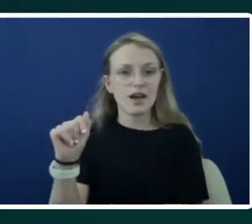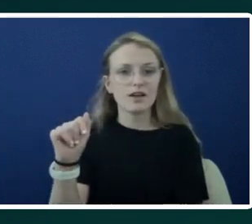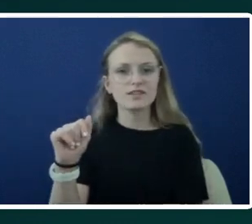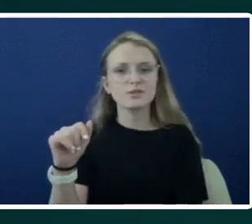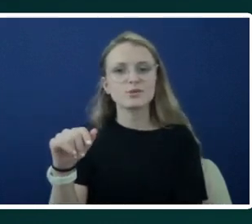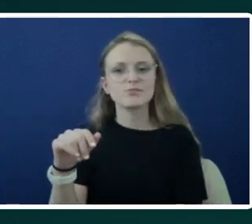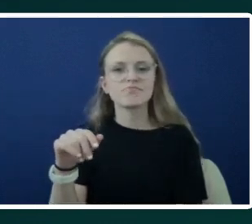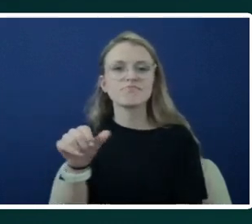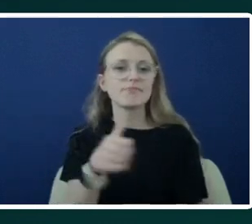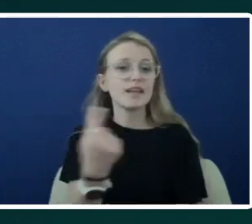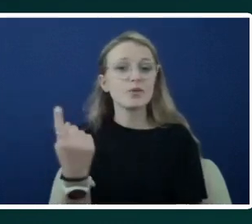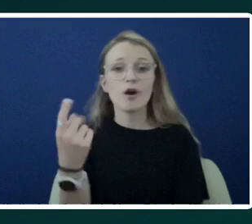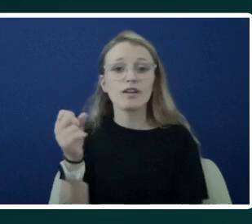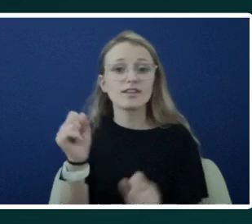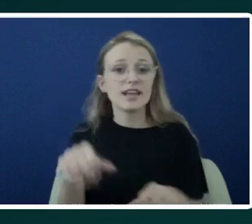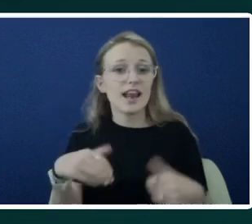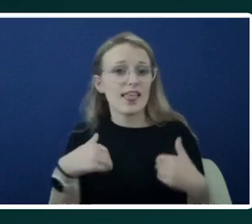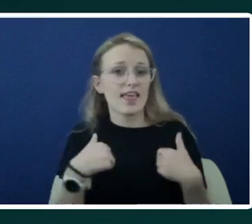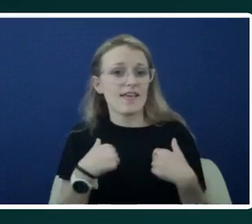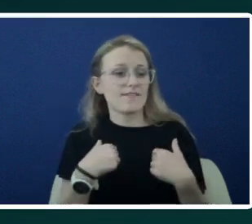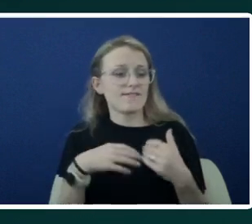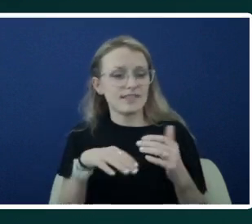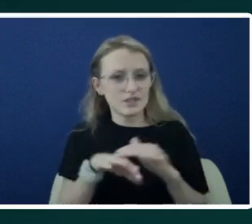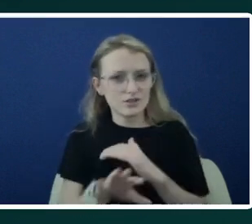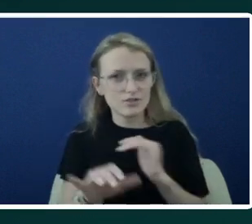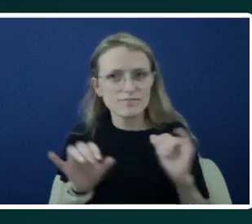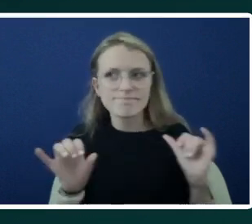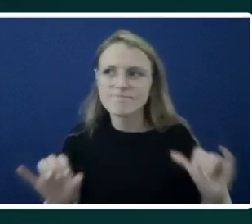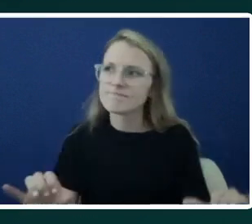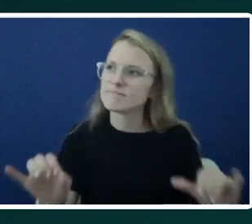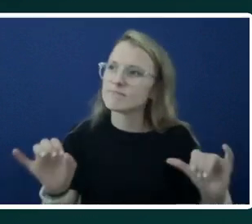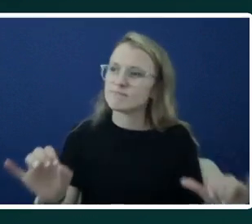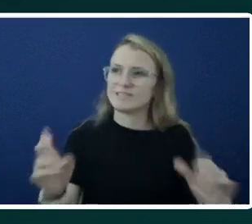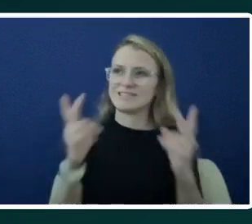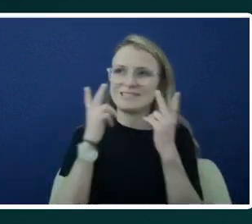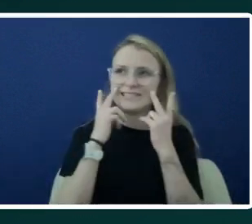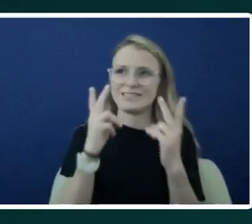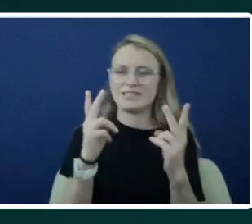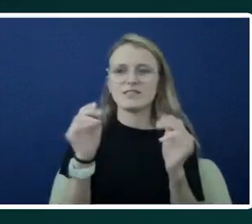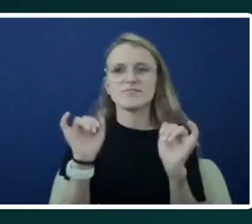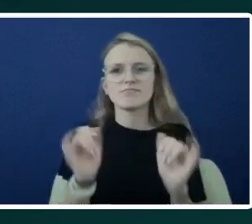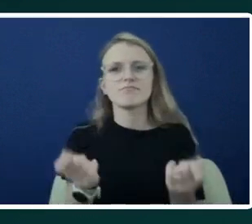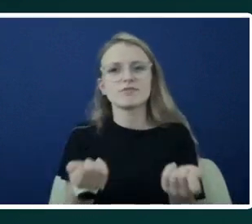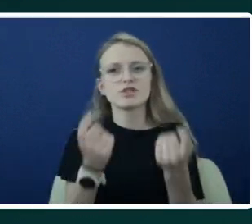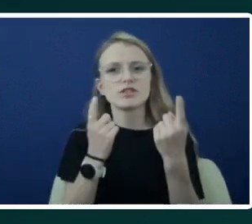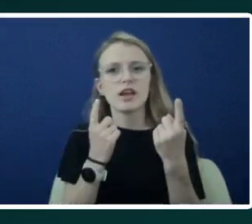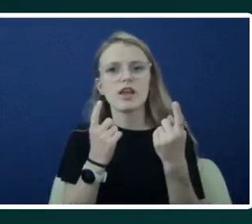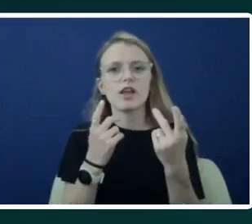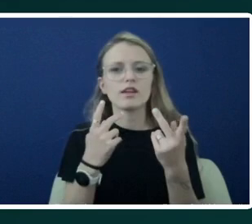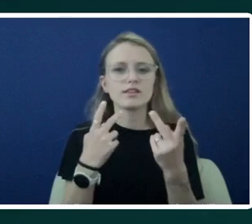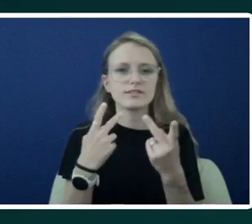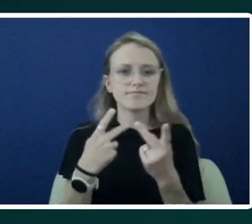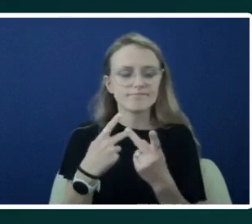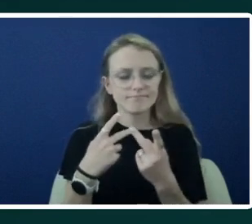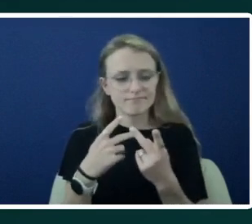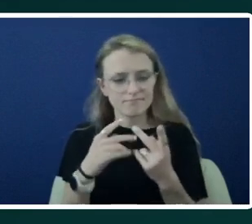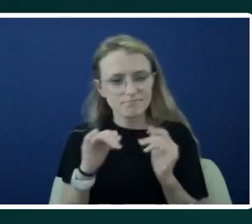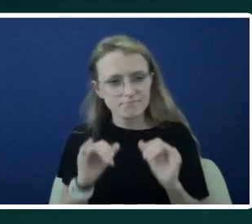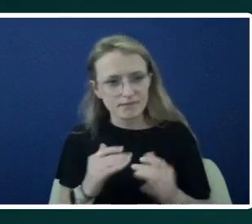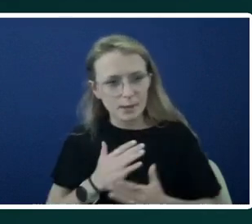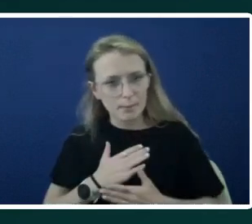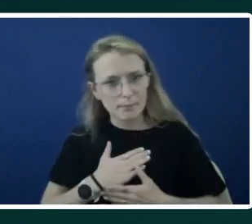have kind of a point of entry into this history, find a way to appreciate this history. And so,